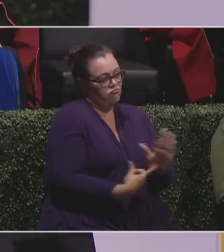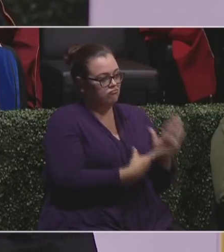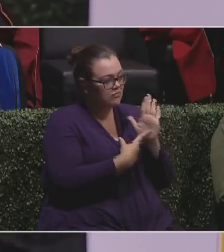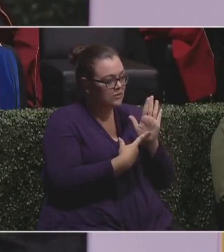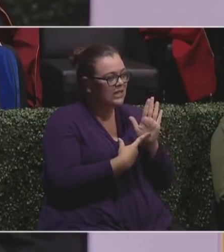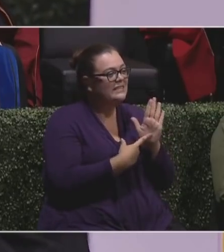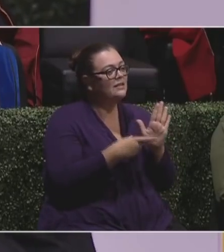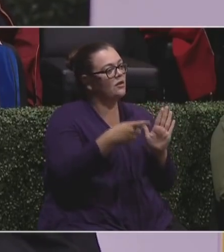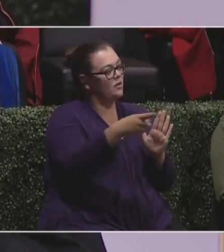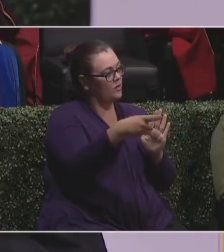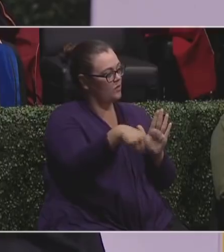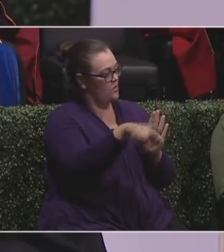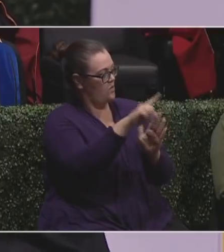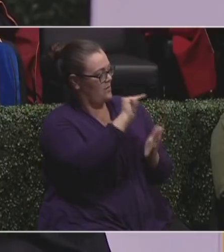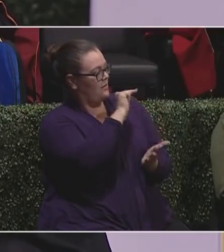DOES NOT FIND THE FACE OF YOUR COMPANY